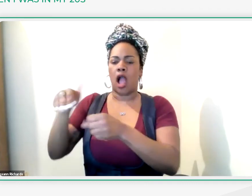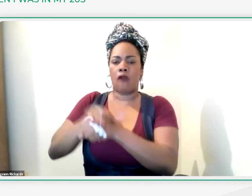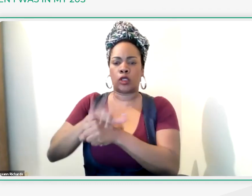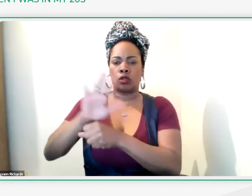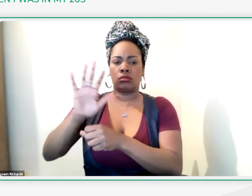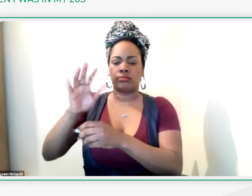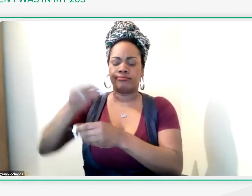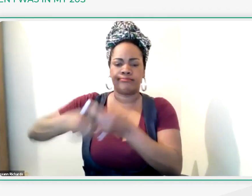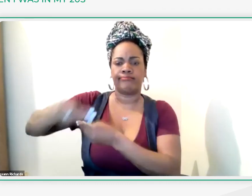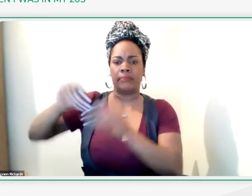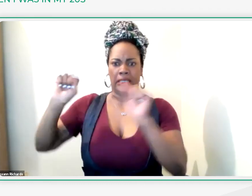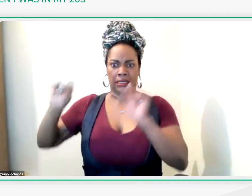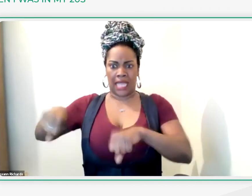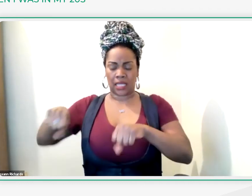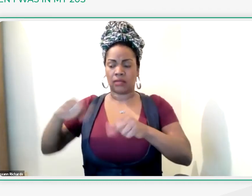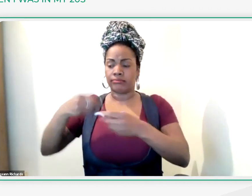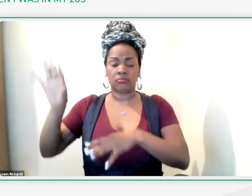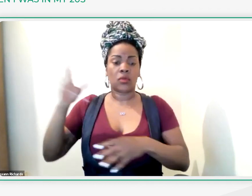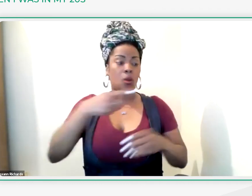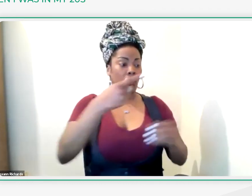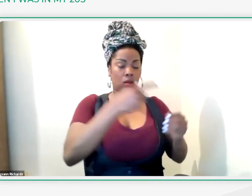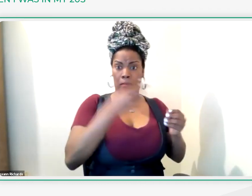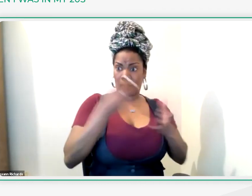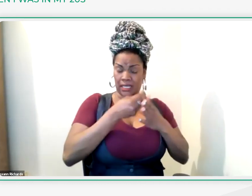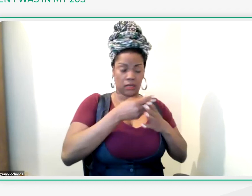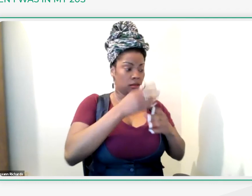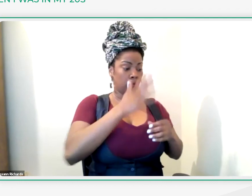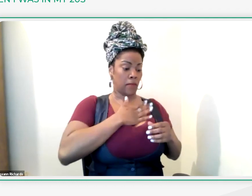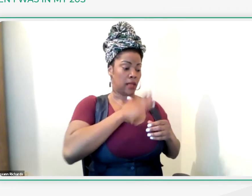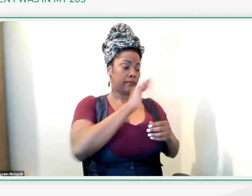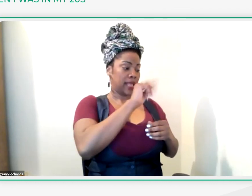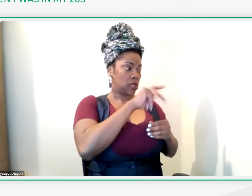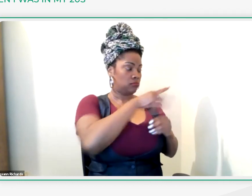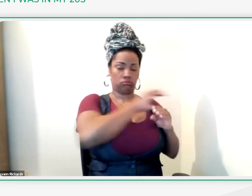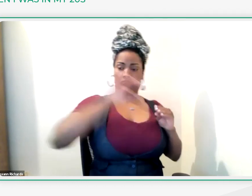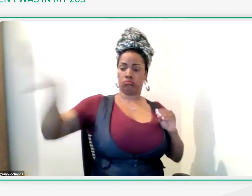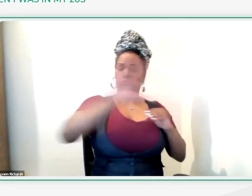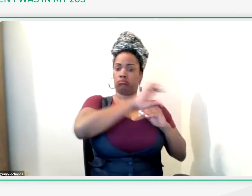That goes straight to your bank. However, with a credit.